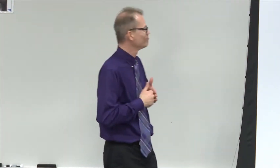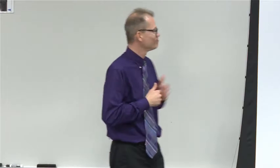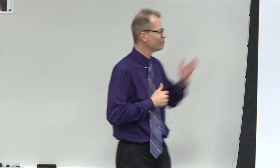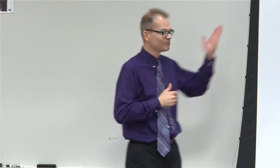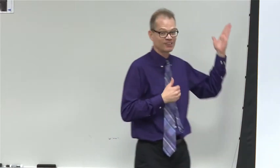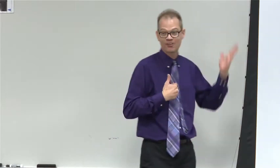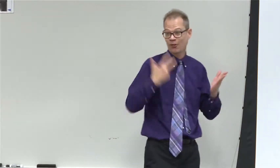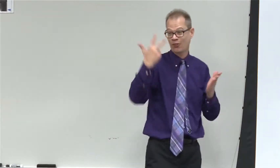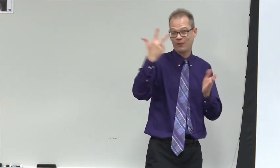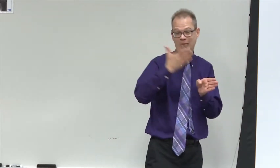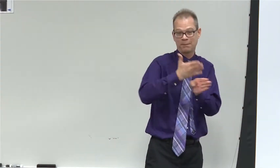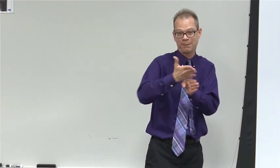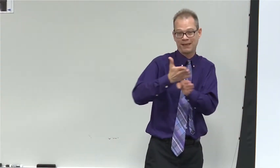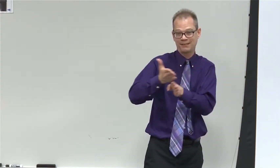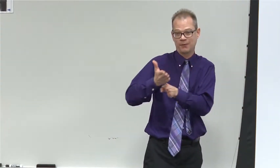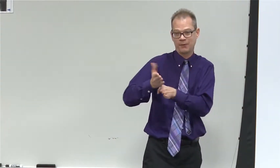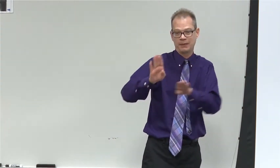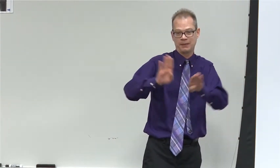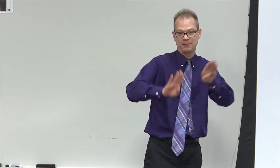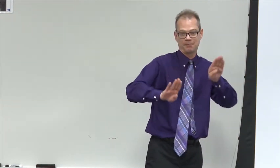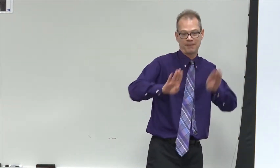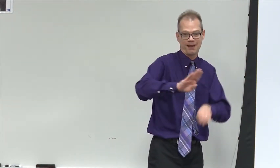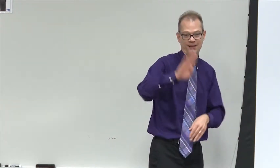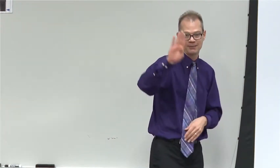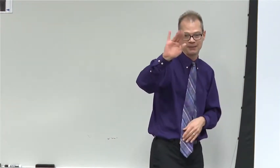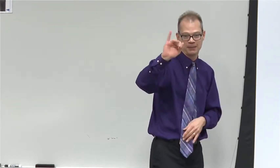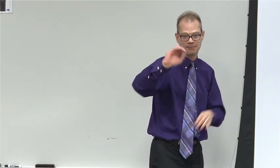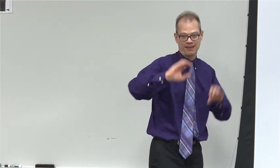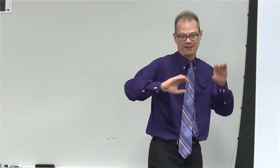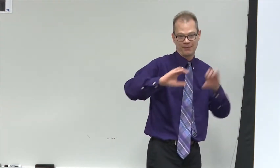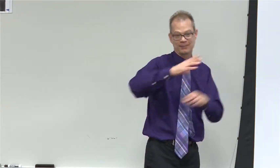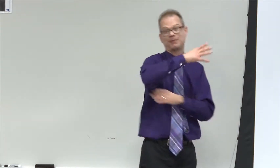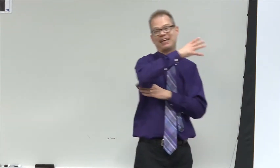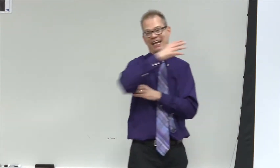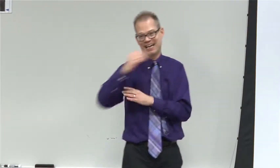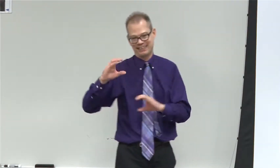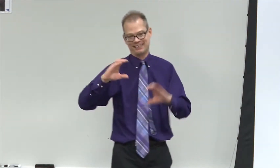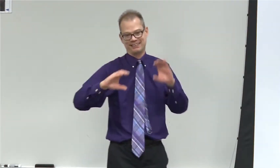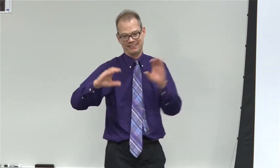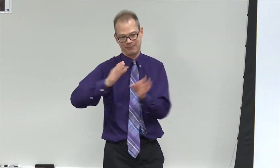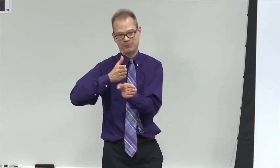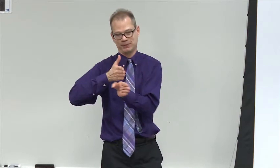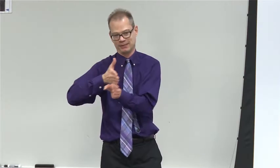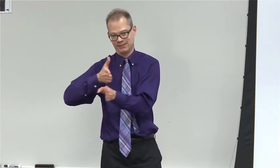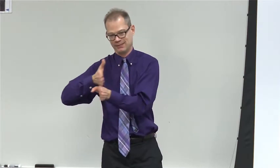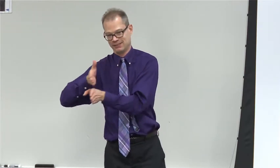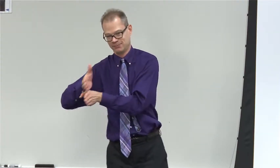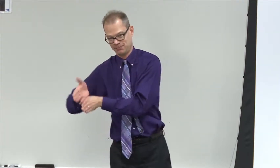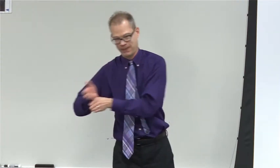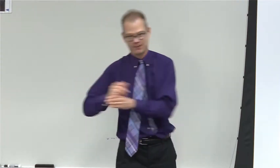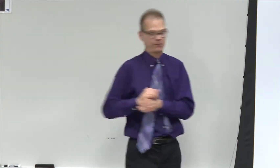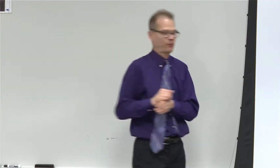I really enjoyed that experience. I majored in biology, chemistry, and biochemistry.